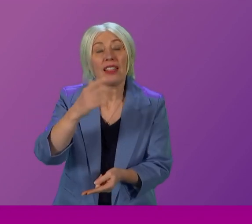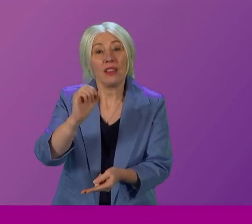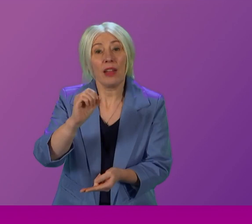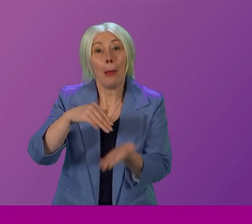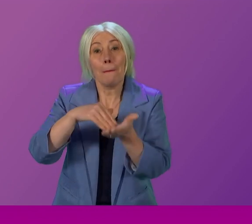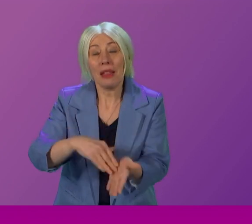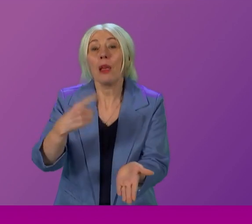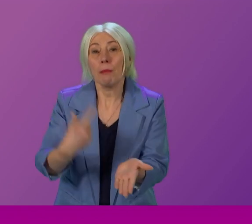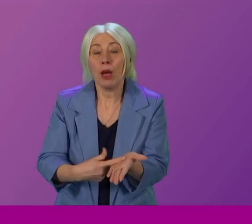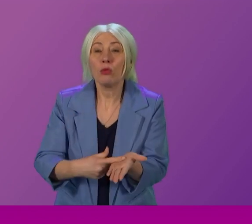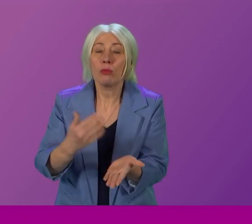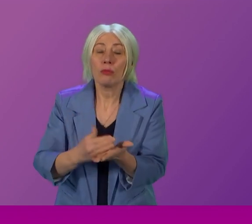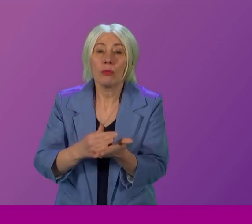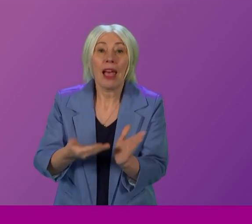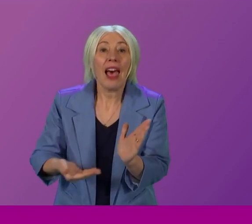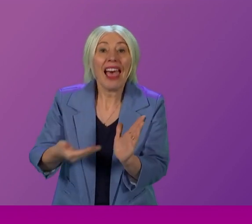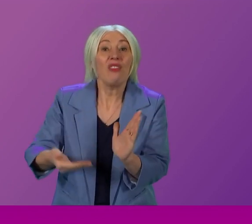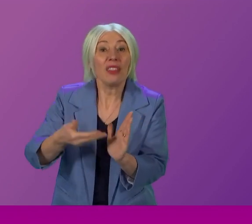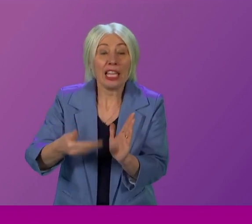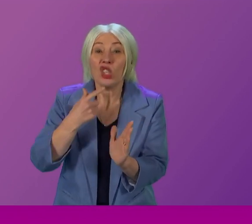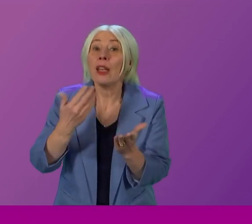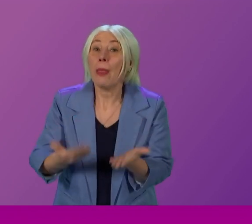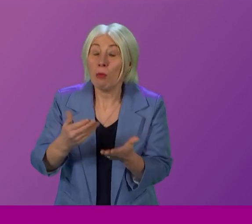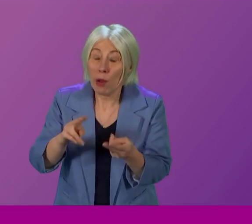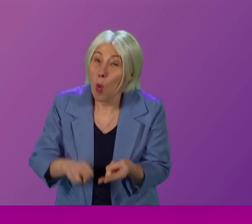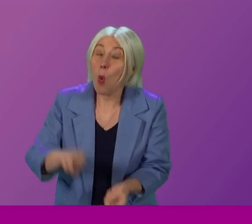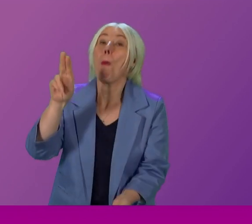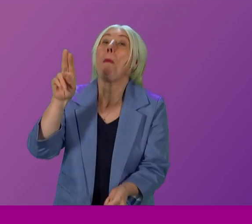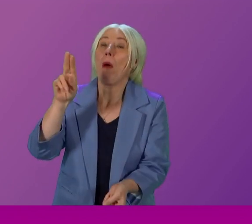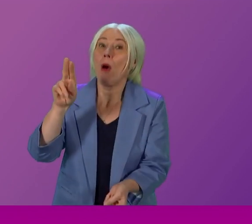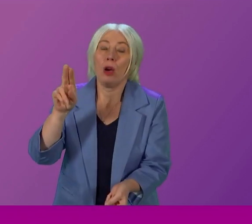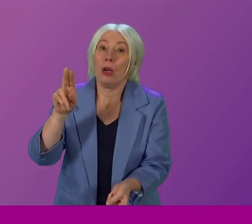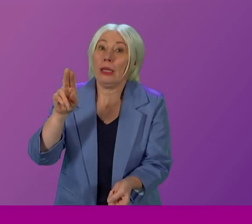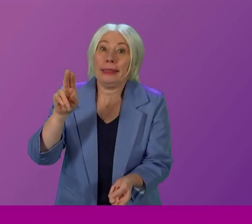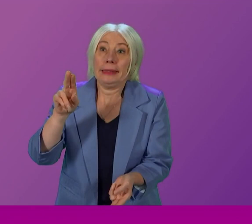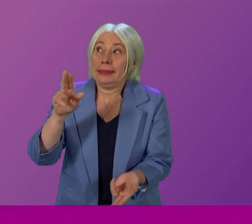Of course, inflation is sky high right now—that is not a result of